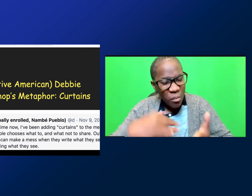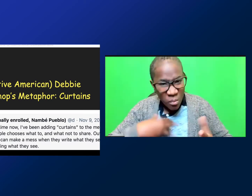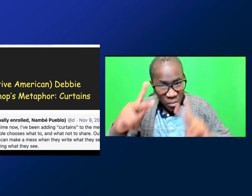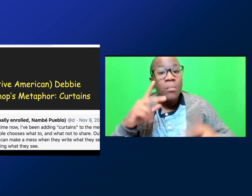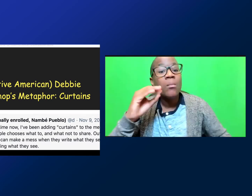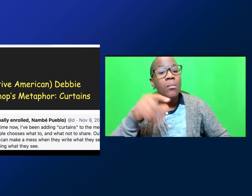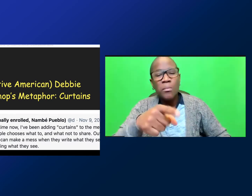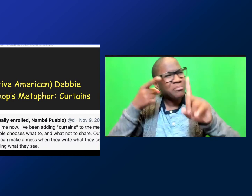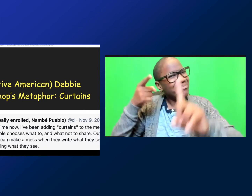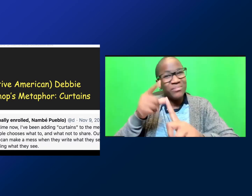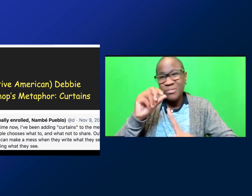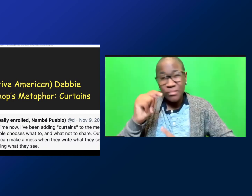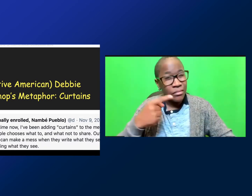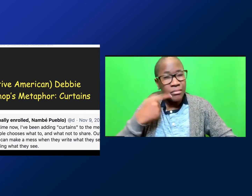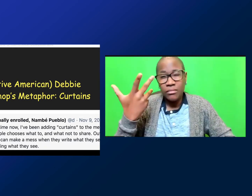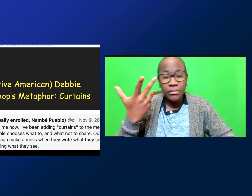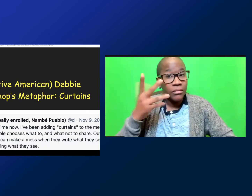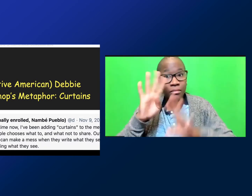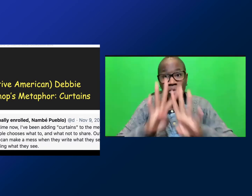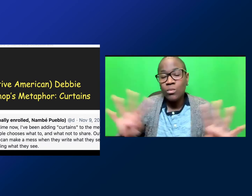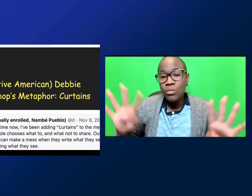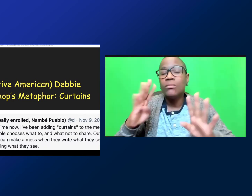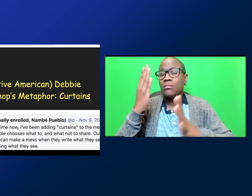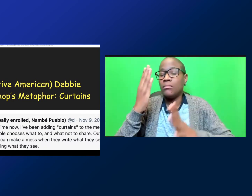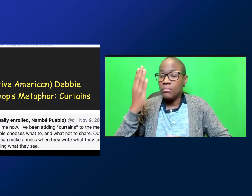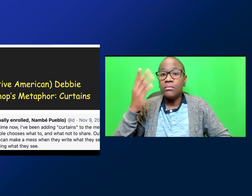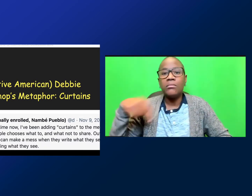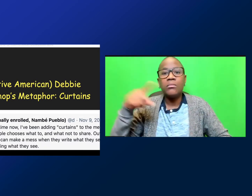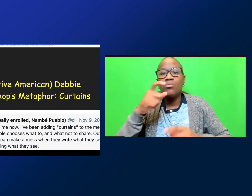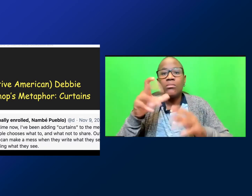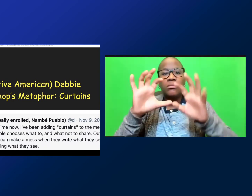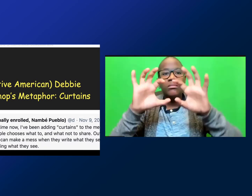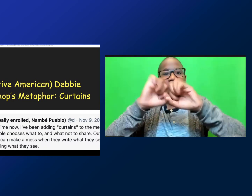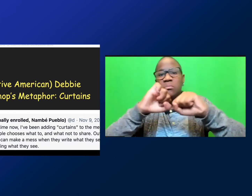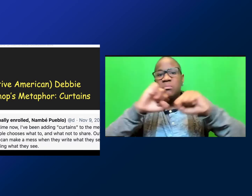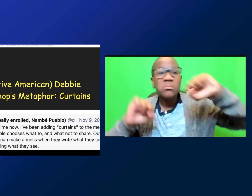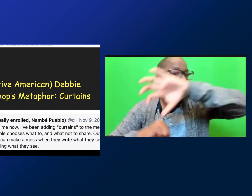we see within our story books and just the prioritizing and of white characters